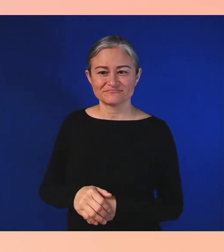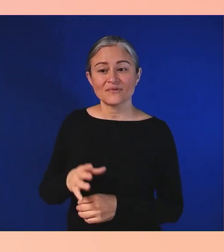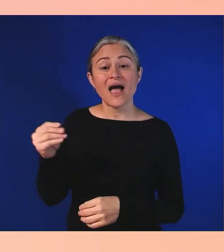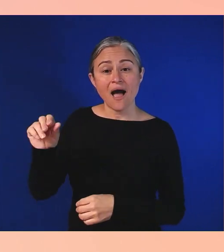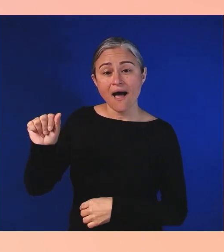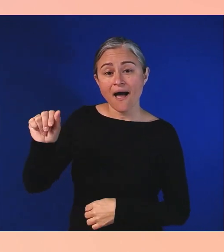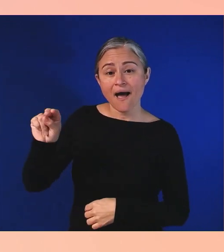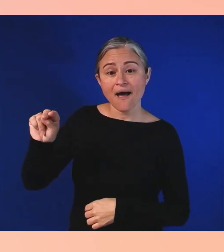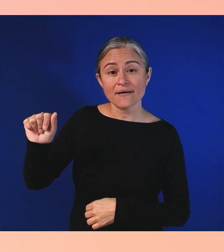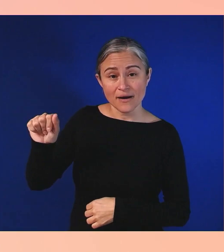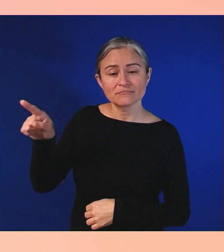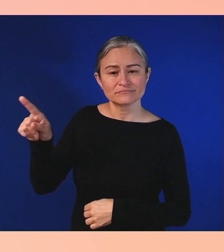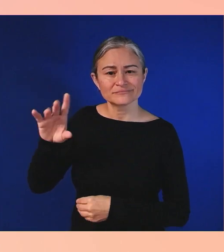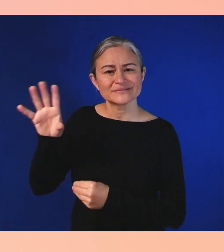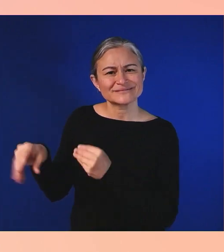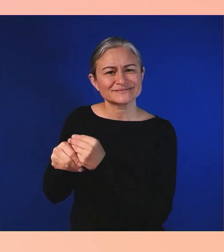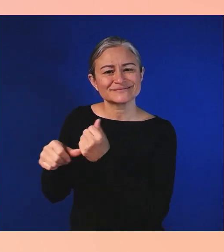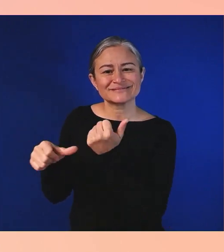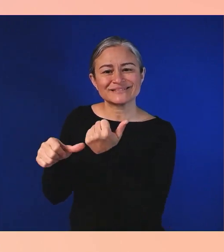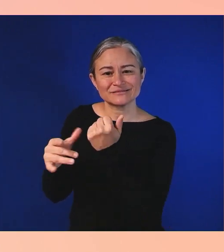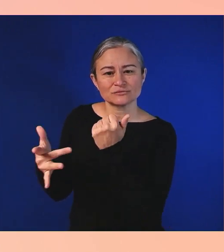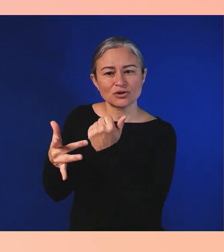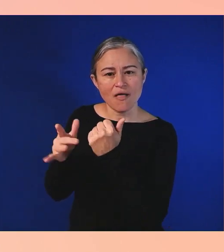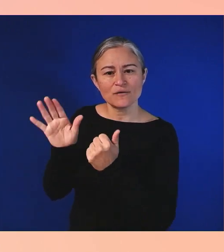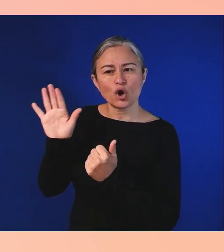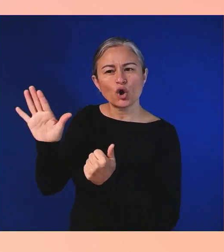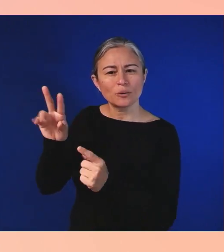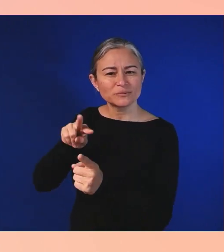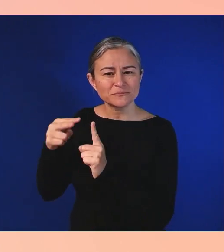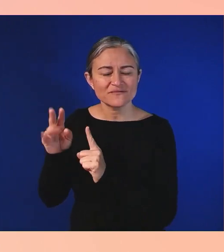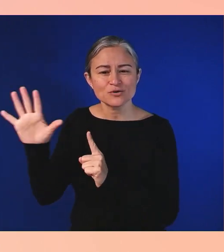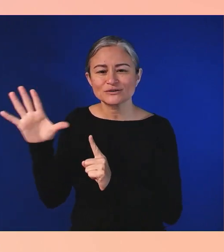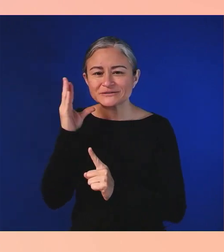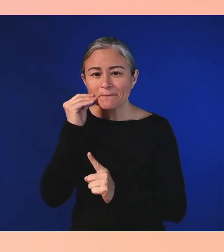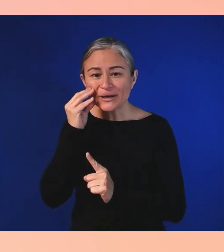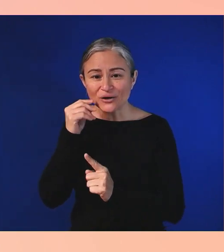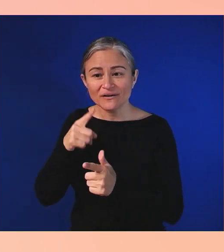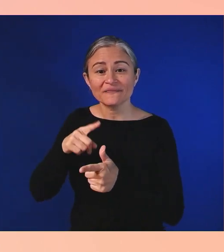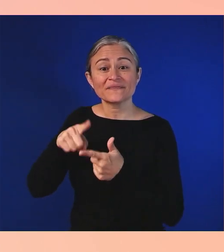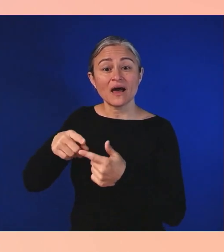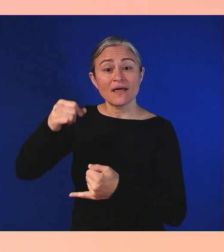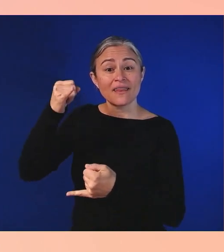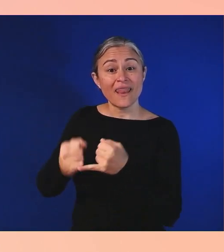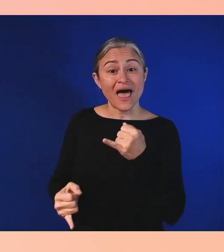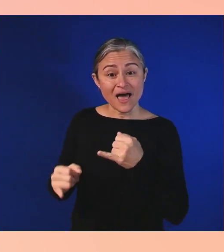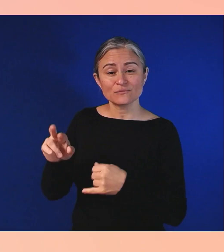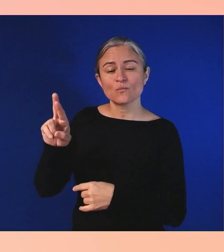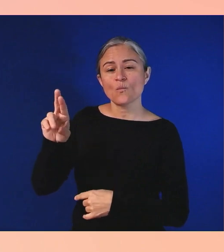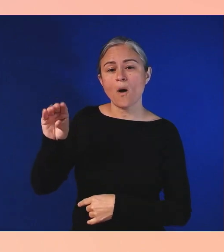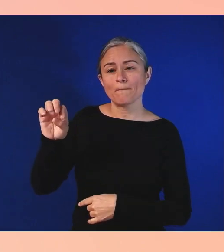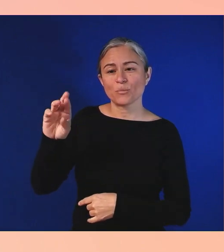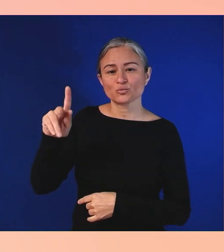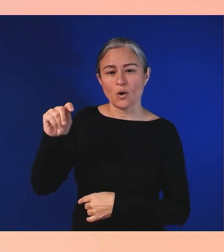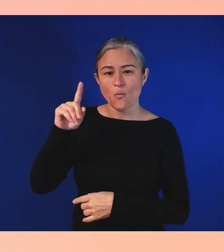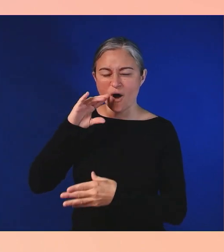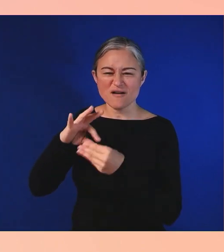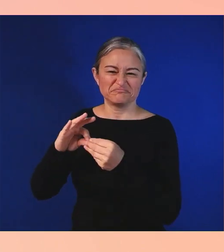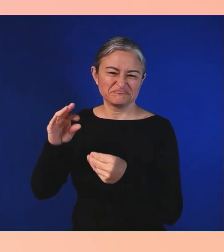they're leveraging AI innovations in Visual Studio. Ram, over to you. Hello, ladies and gentlemen.